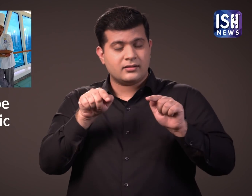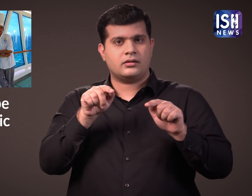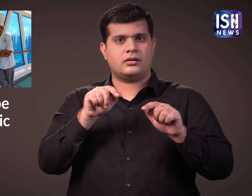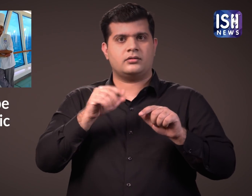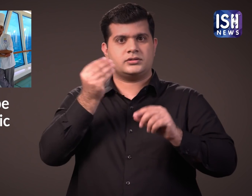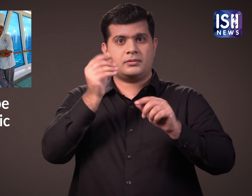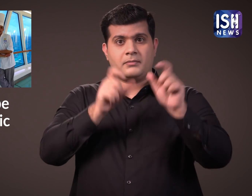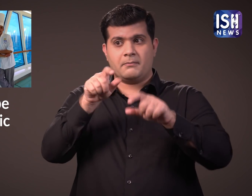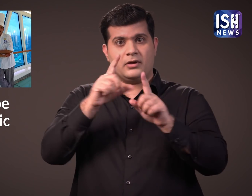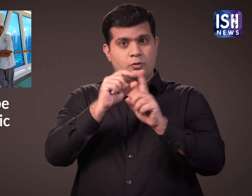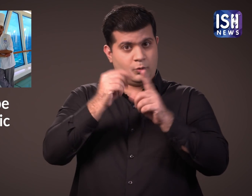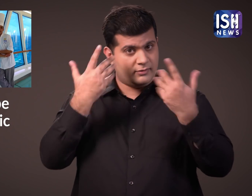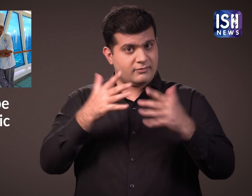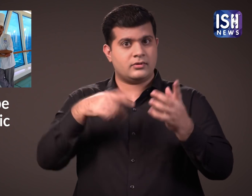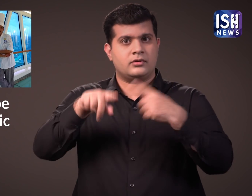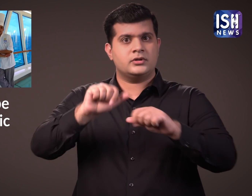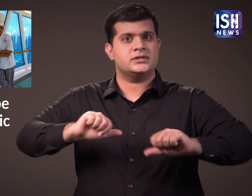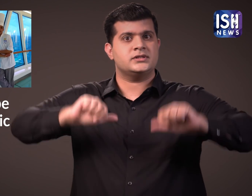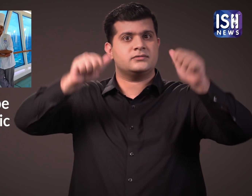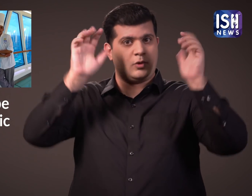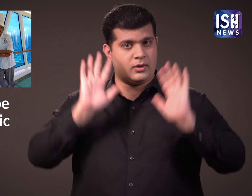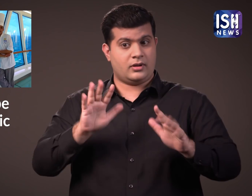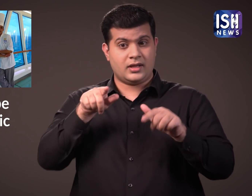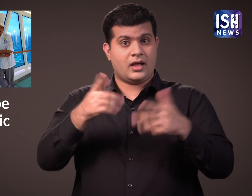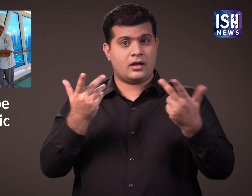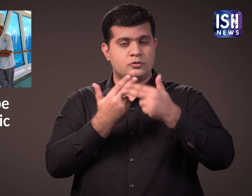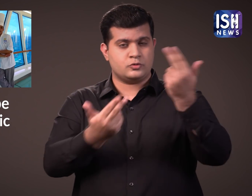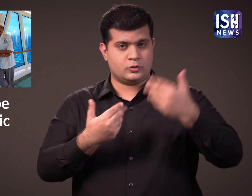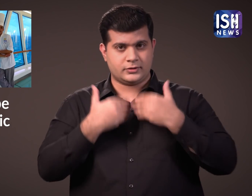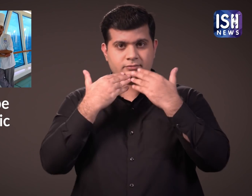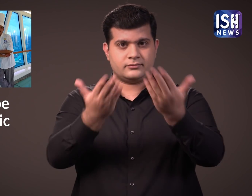Let me tell you about some of these people.